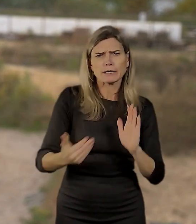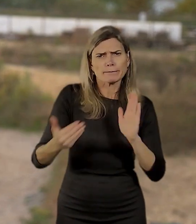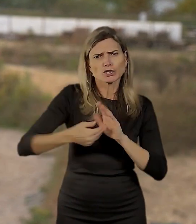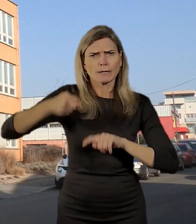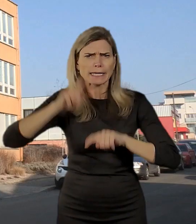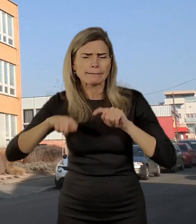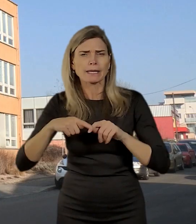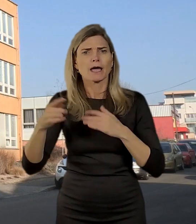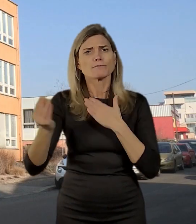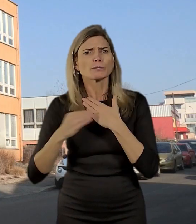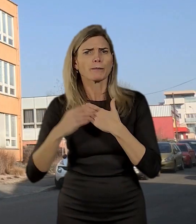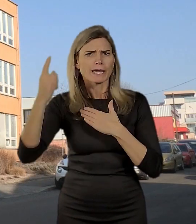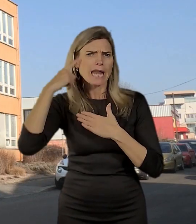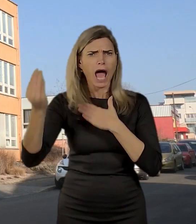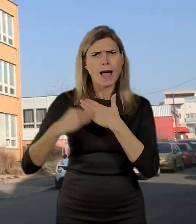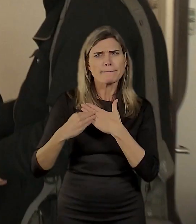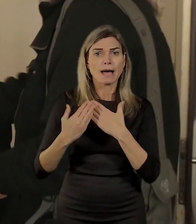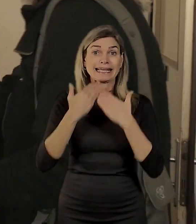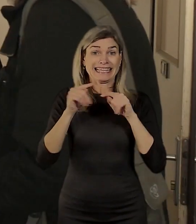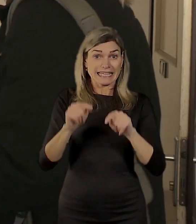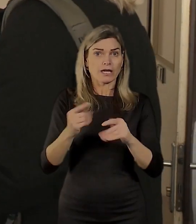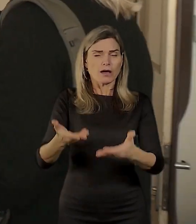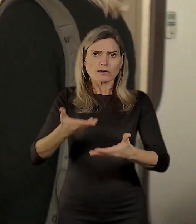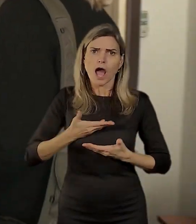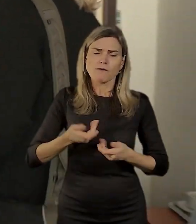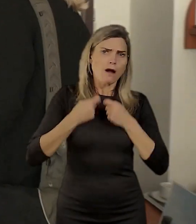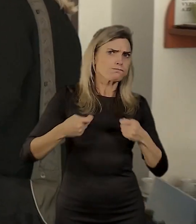And of course, to inform citizens about what will happen in their surroundings.